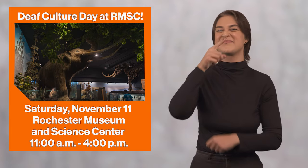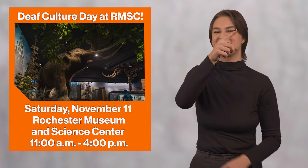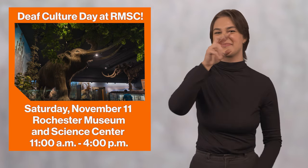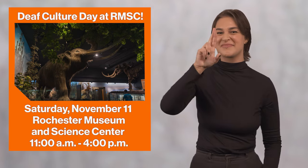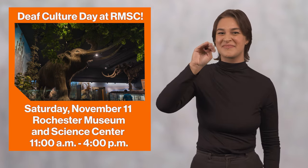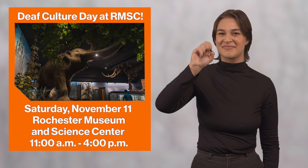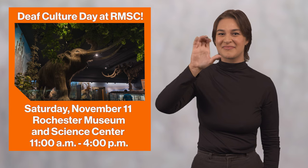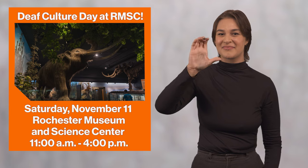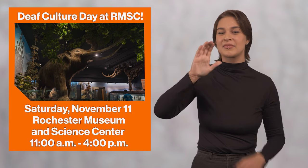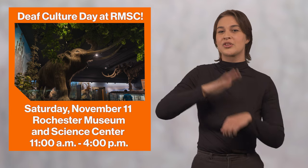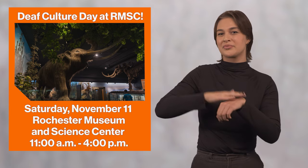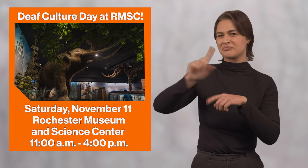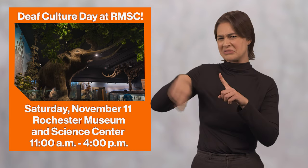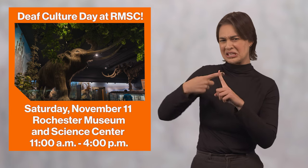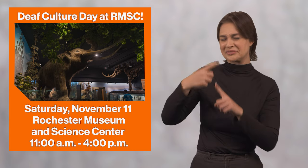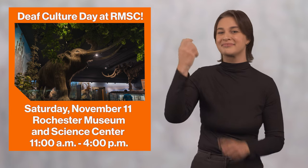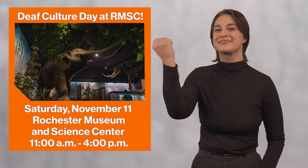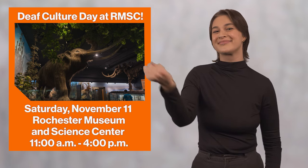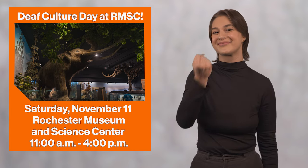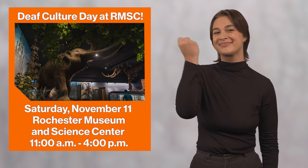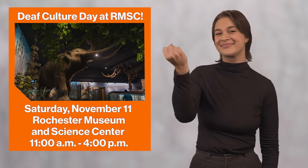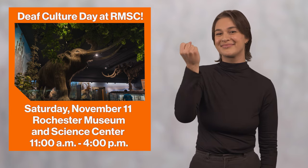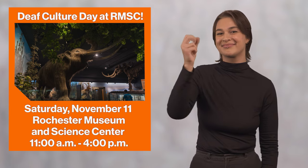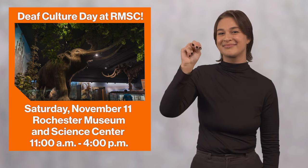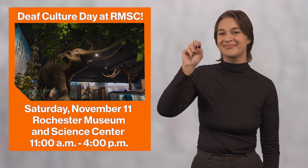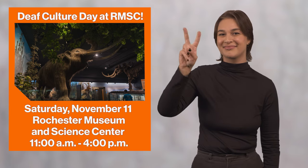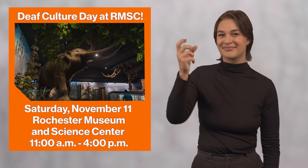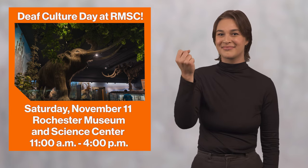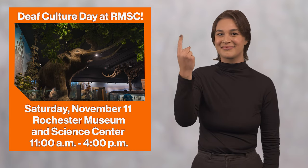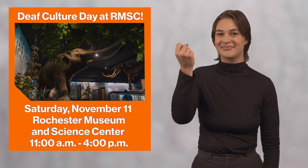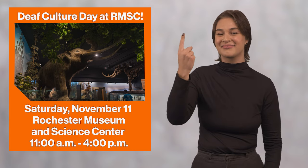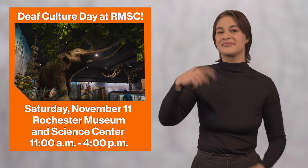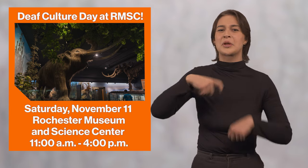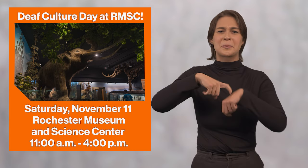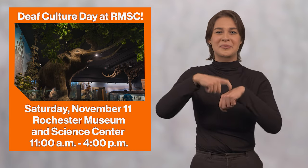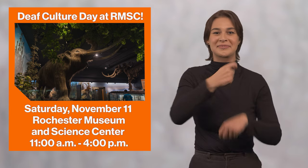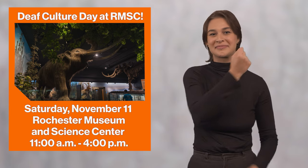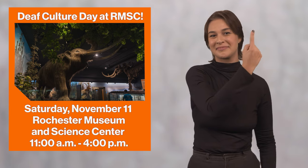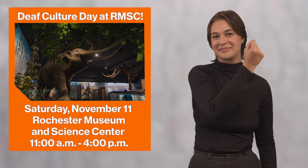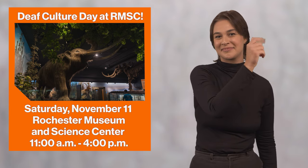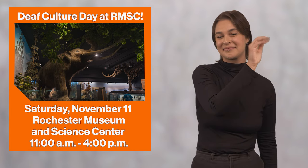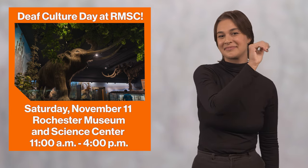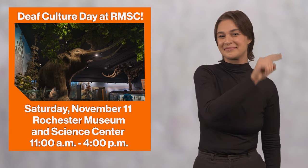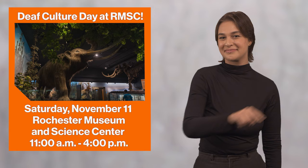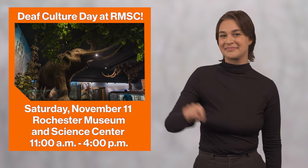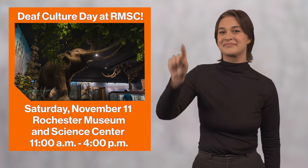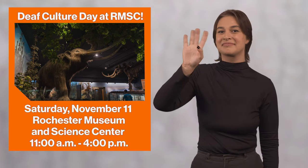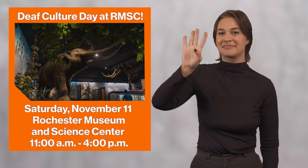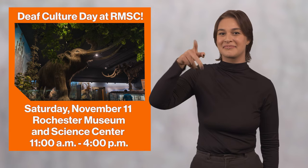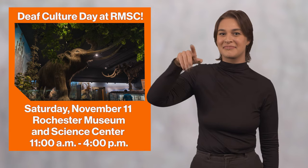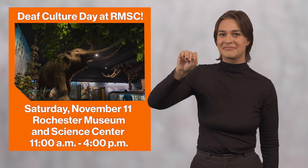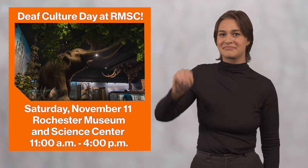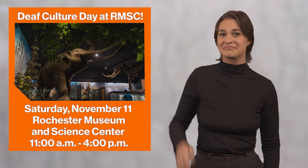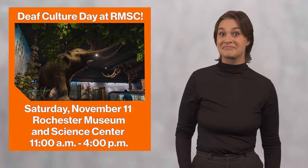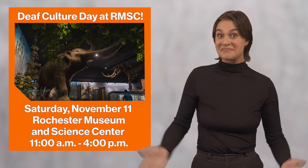holding a Deaf Culture Day at RMSC on Saturday, November 11th from 11:00 a.m.- 4:00 p.m.